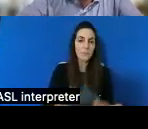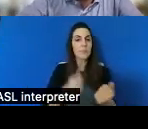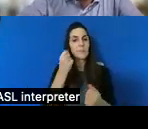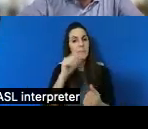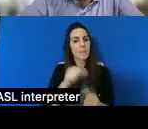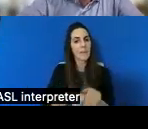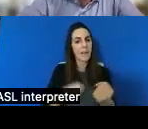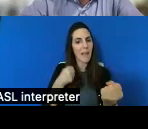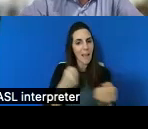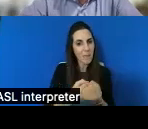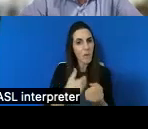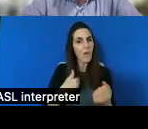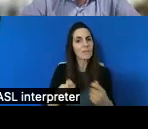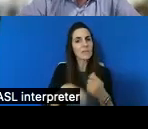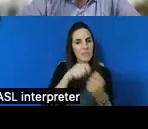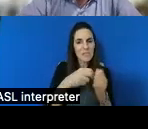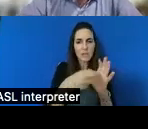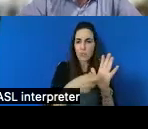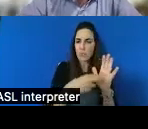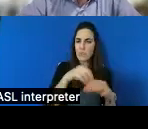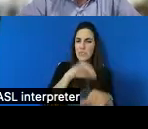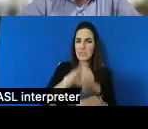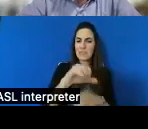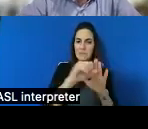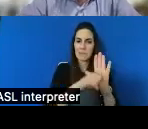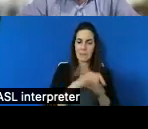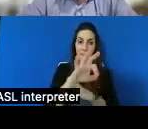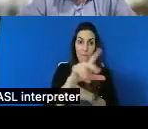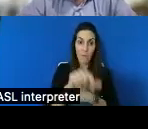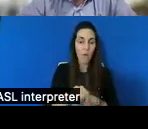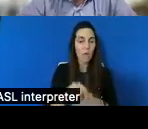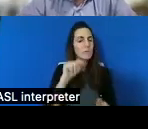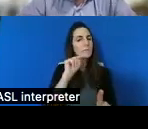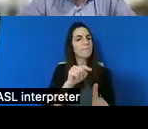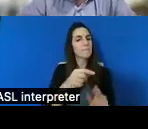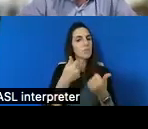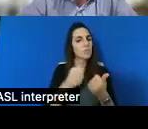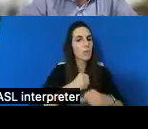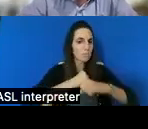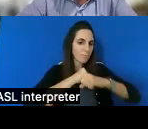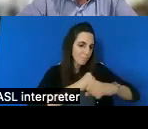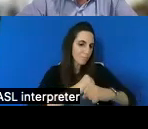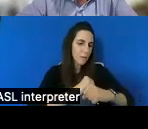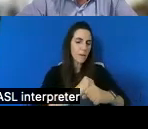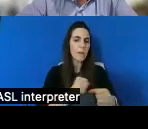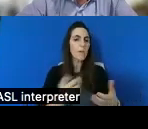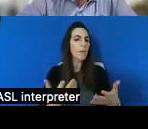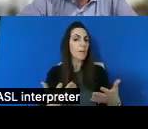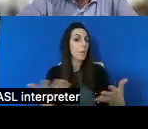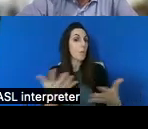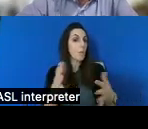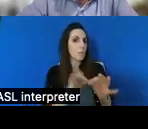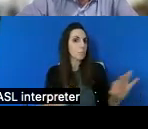to it in the State of Florida that really goes after protecting the primary concerns the health